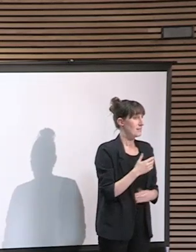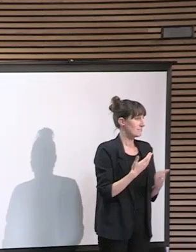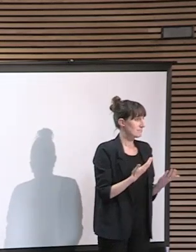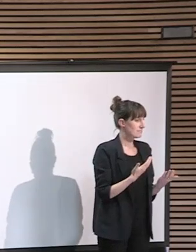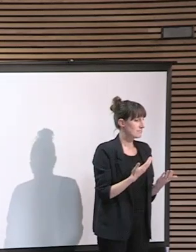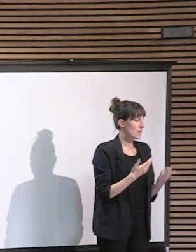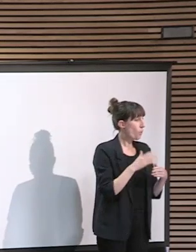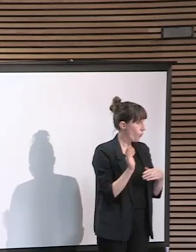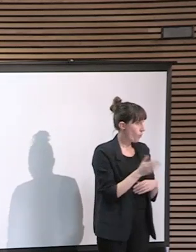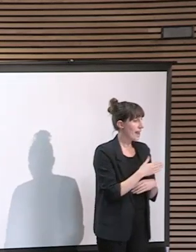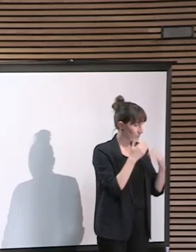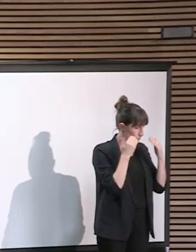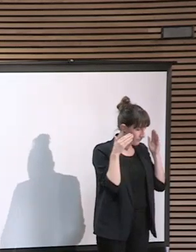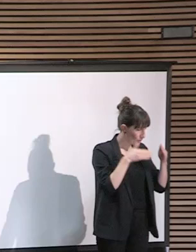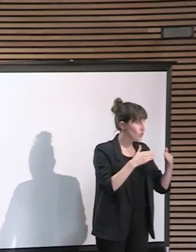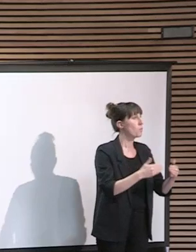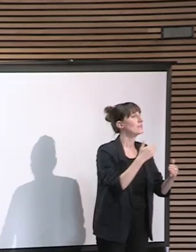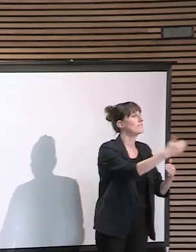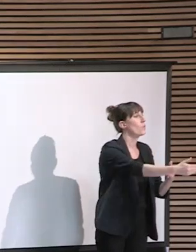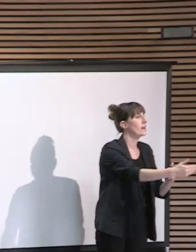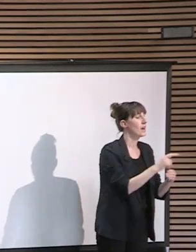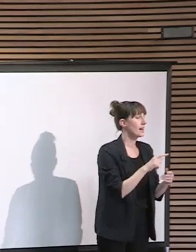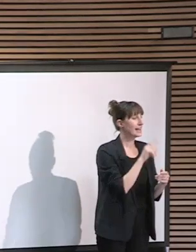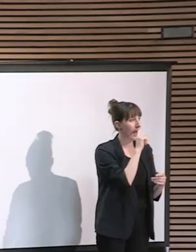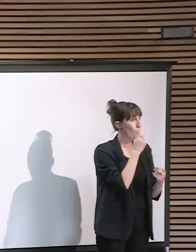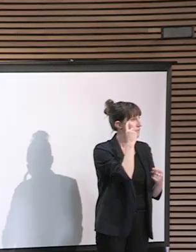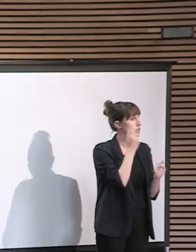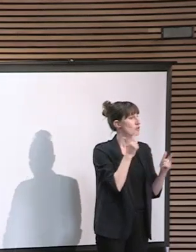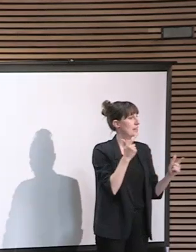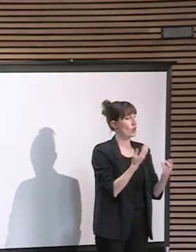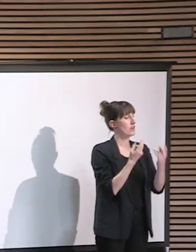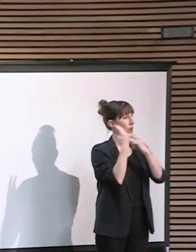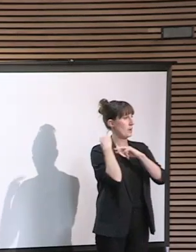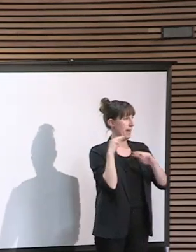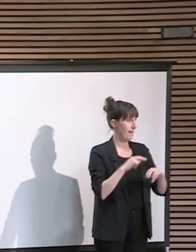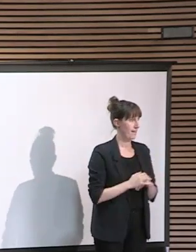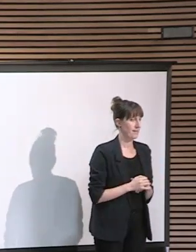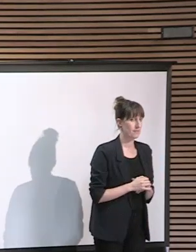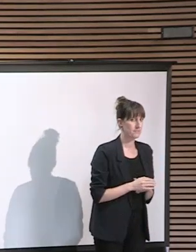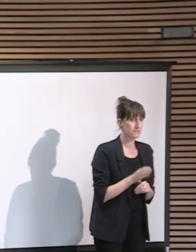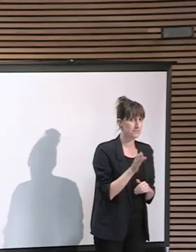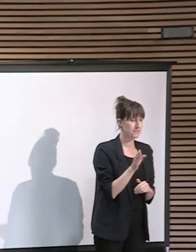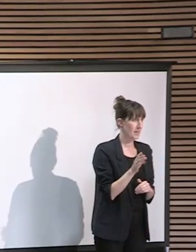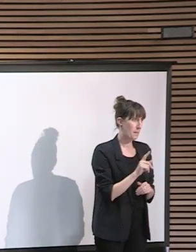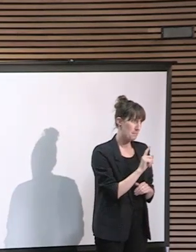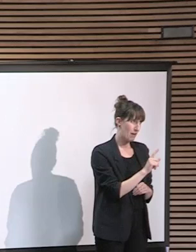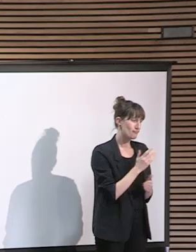that's frustrating but I'm not going to distract people piece attention from doing the job at hand. Everybody will be